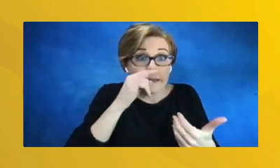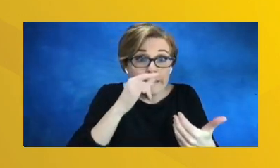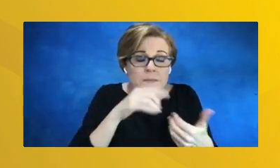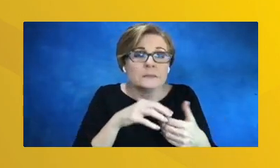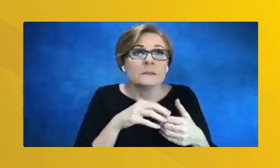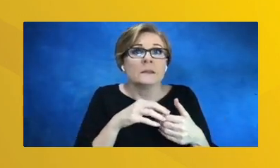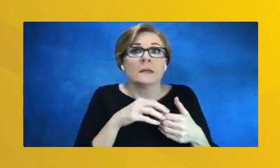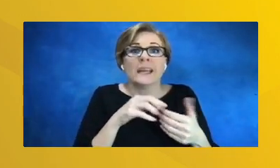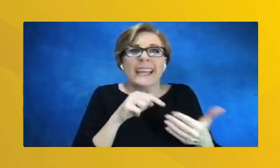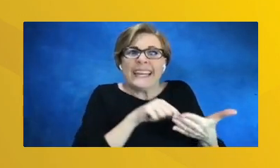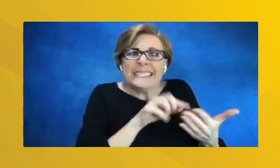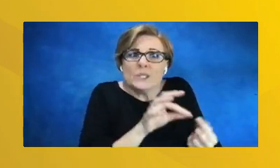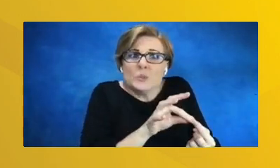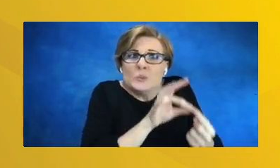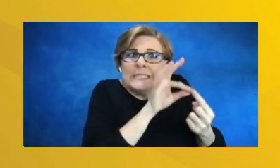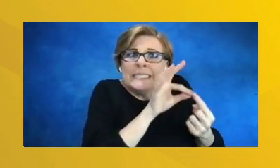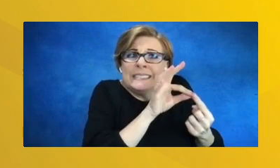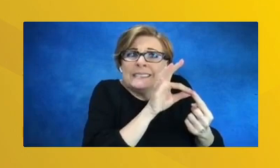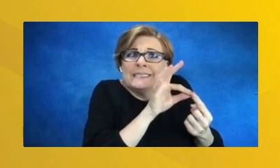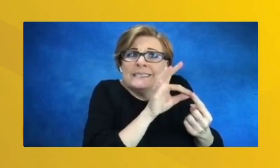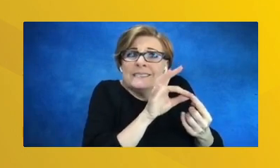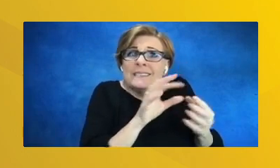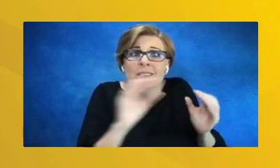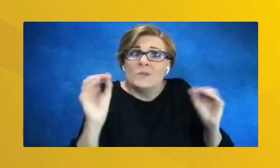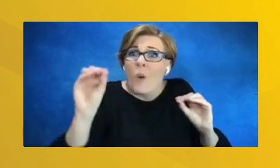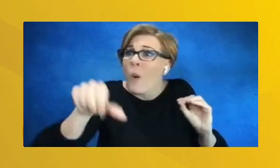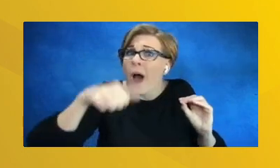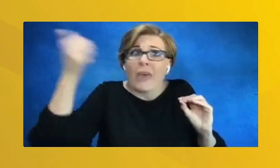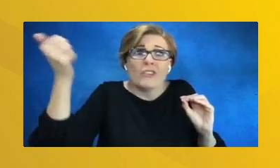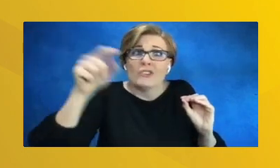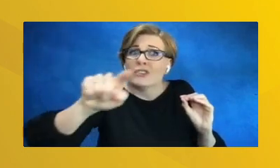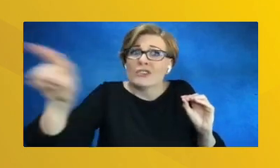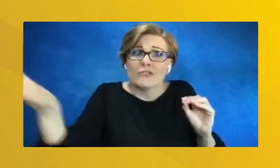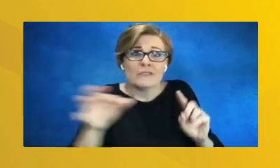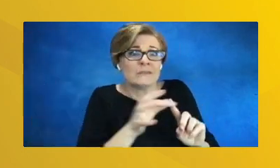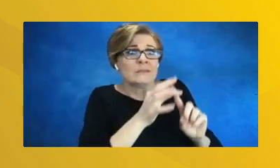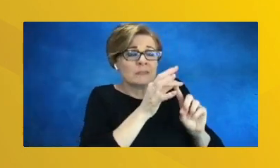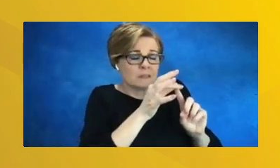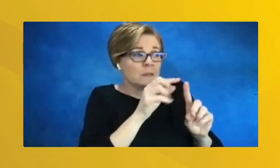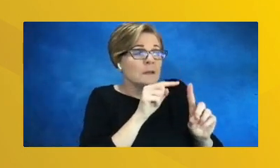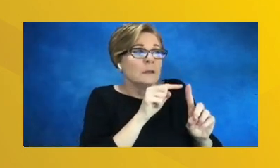unique and special, but it also is an everyday object.